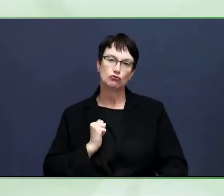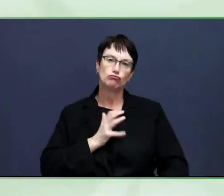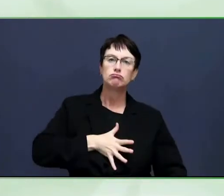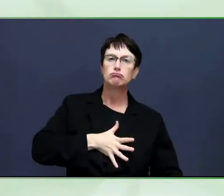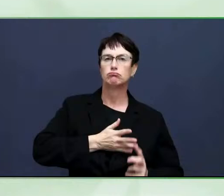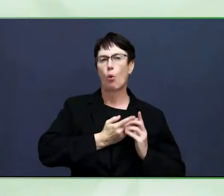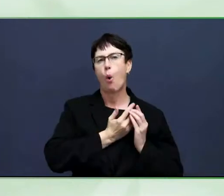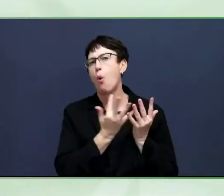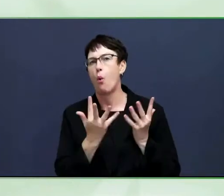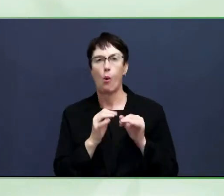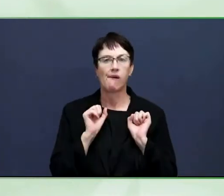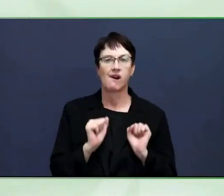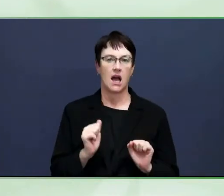the platform?